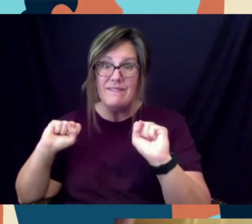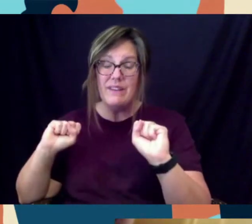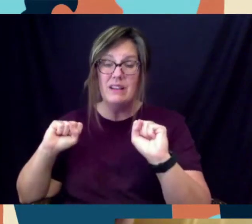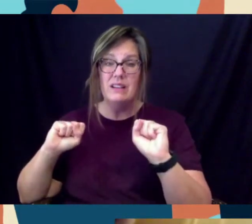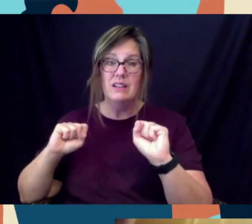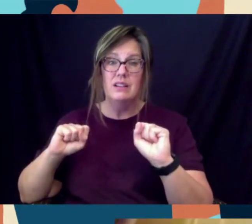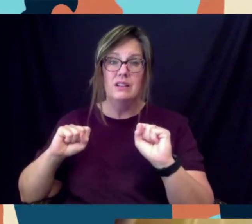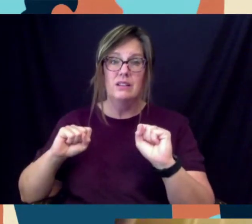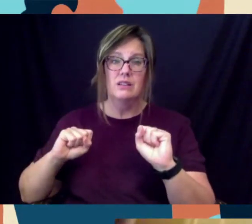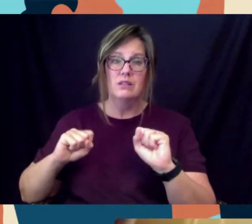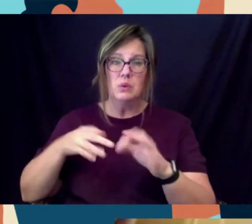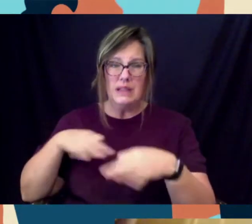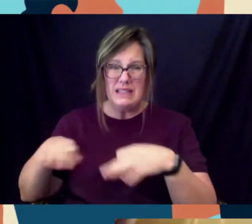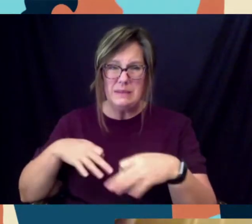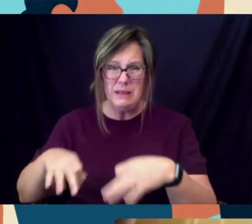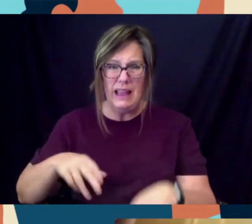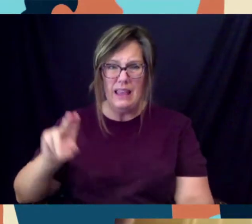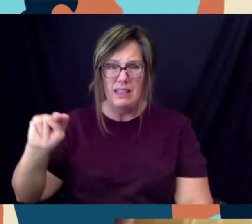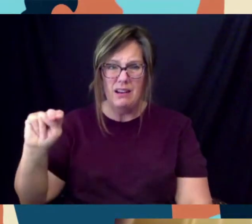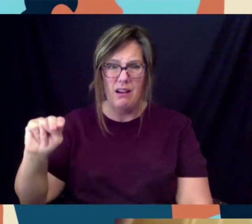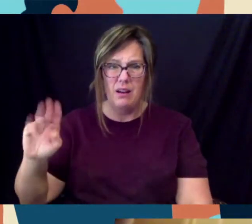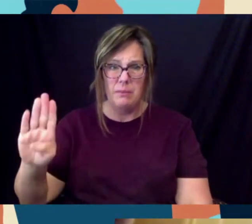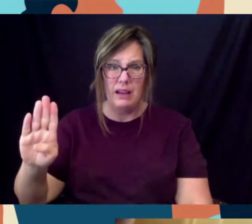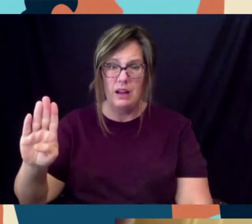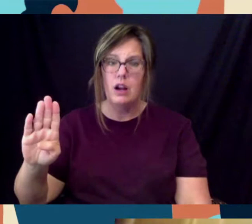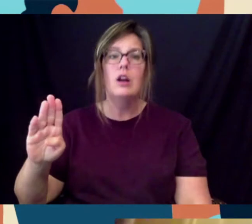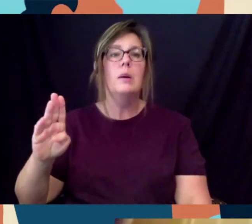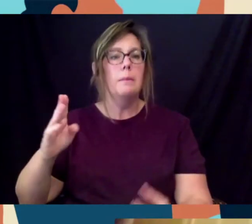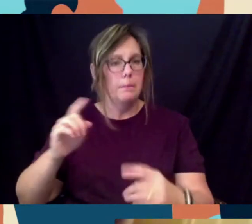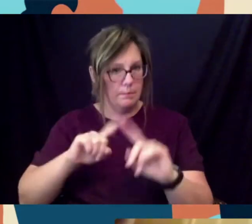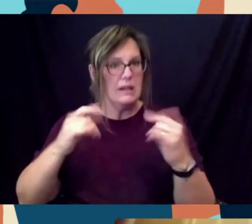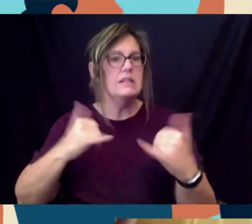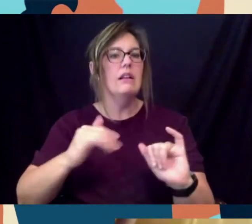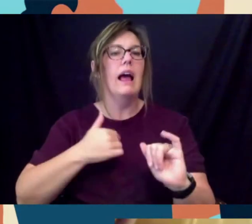i know that i still have those safe places and i still have people who do understand